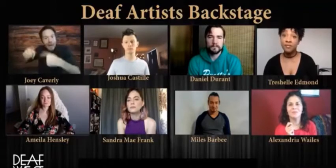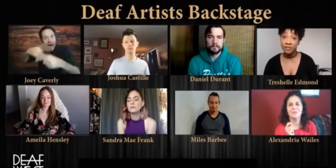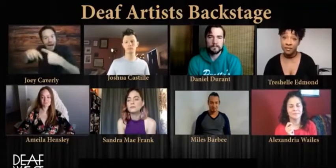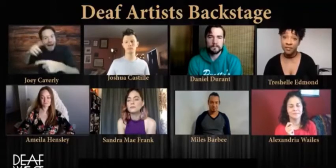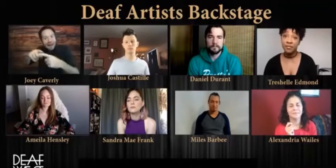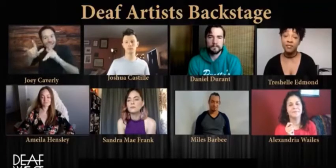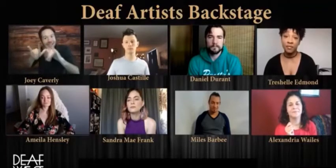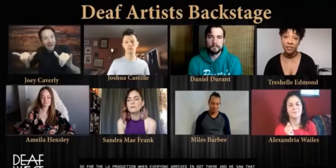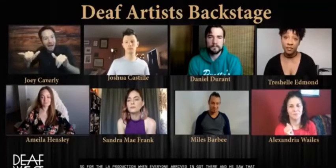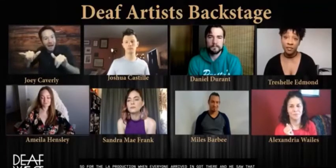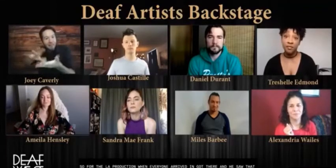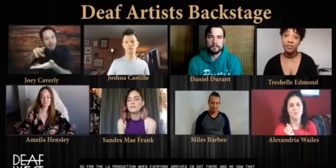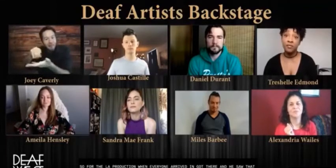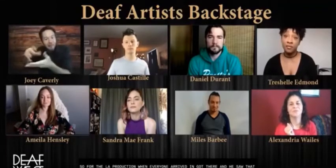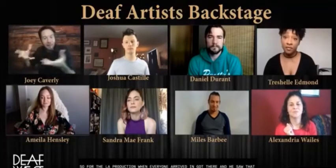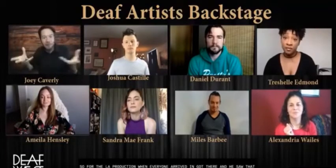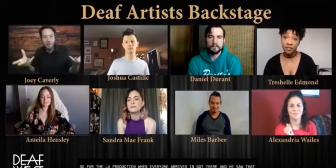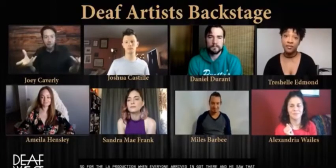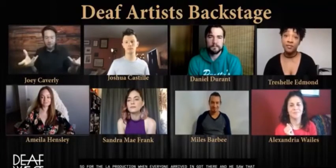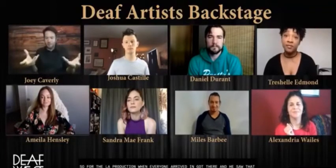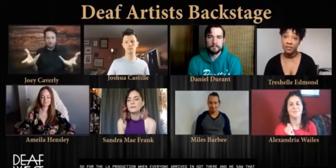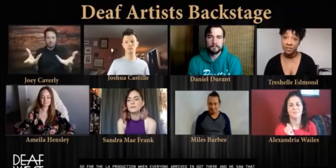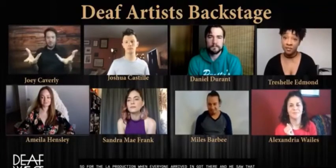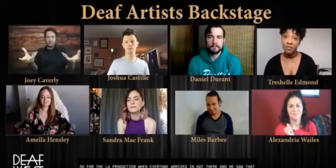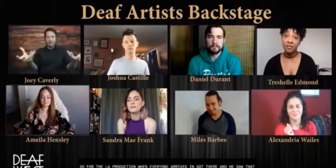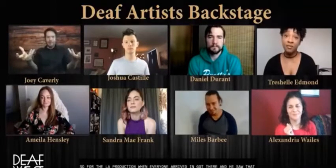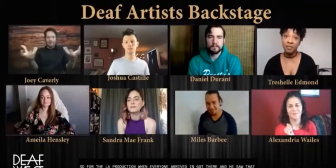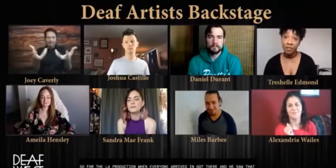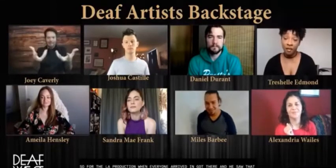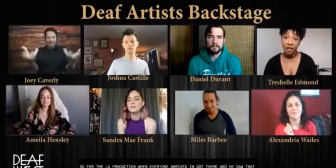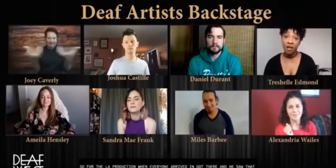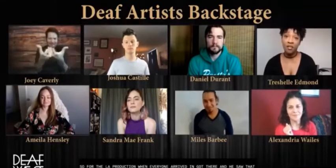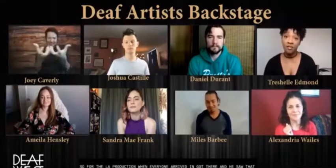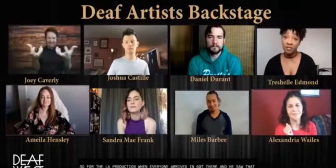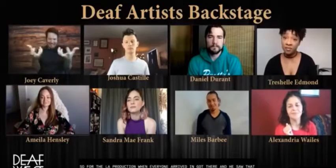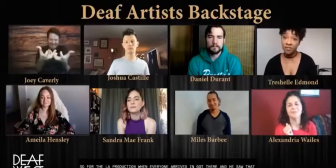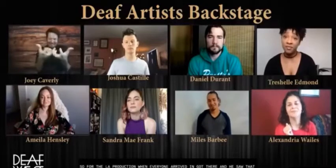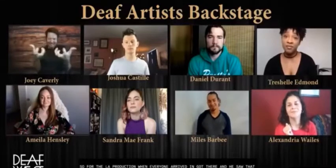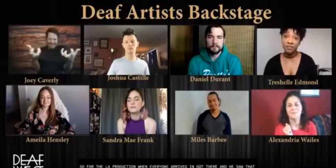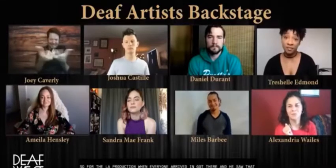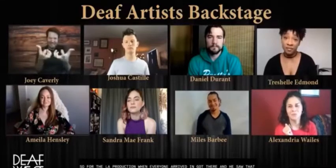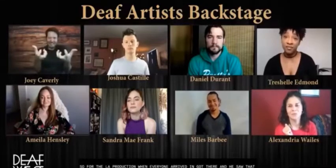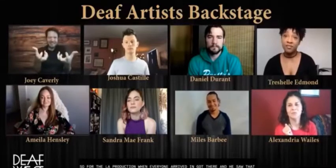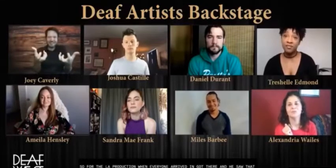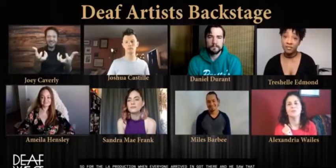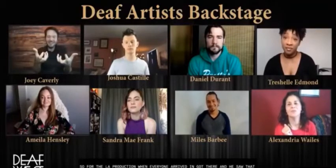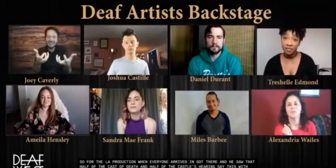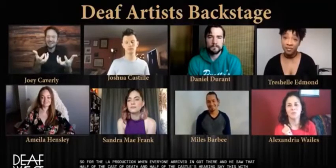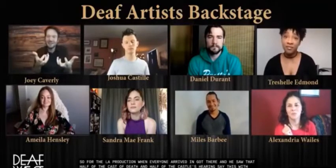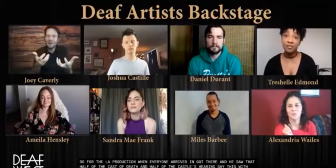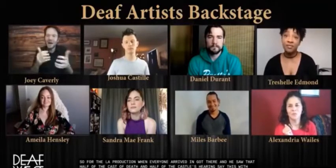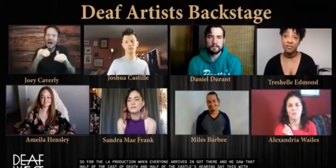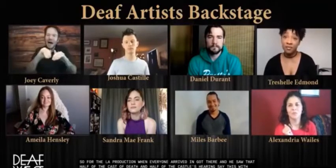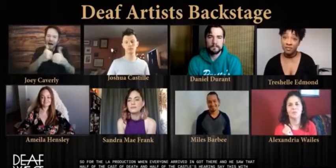Who are learning sign language throughout rehearsals And you were trying to mesh these two worlds together.